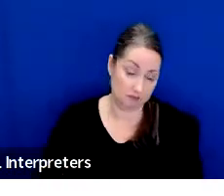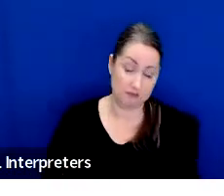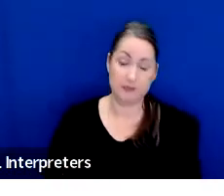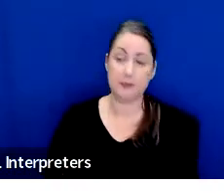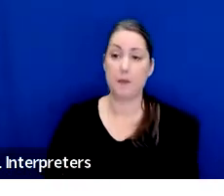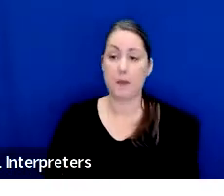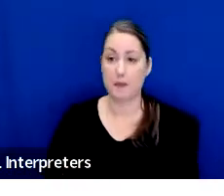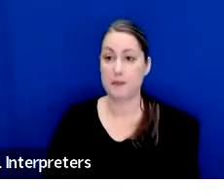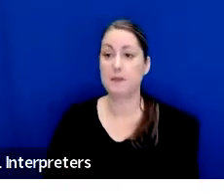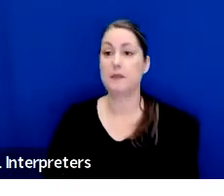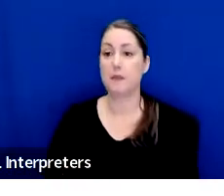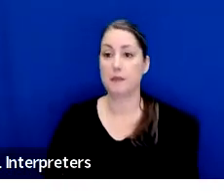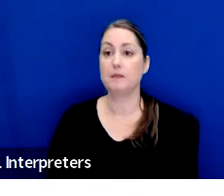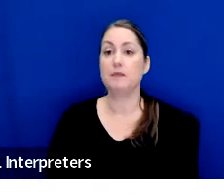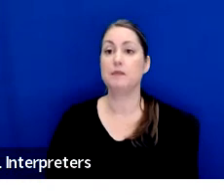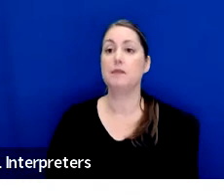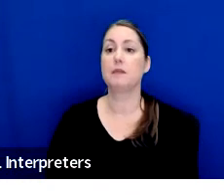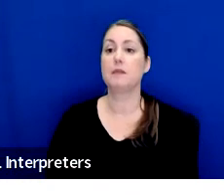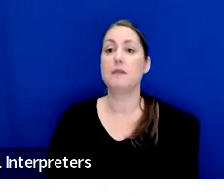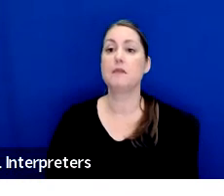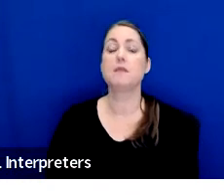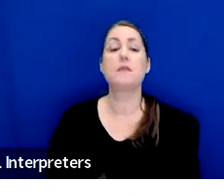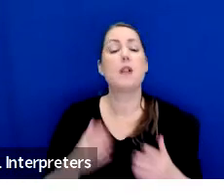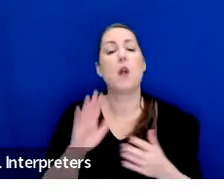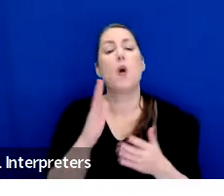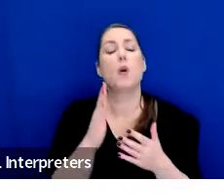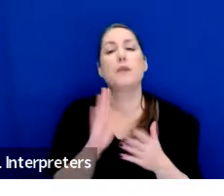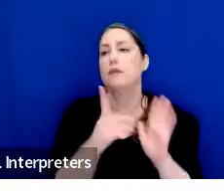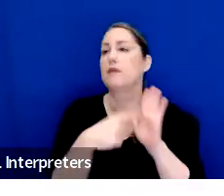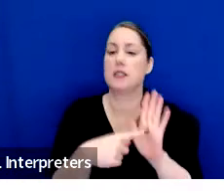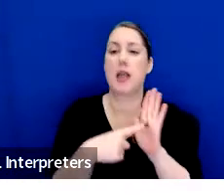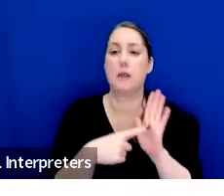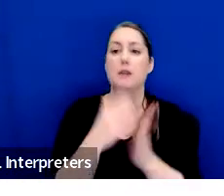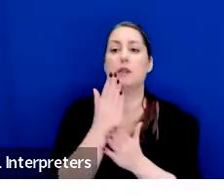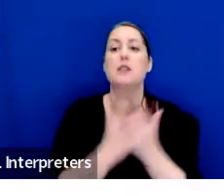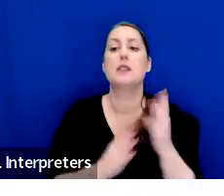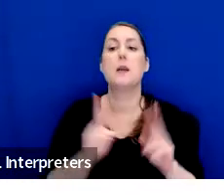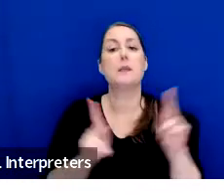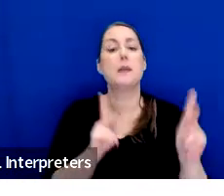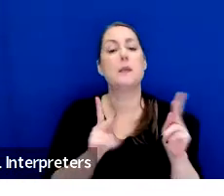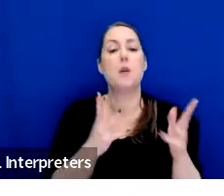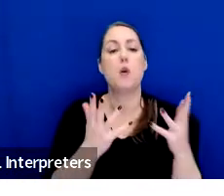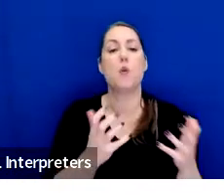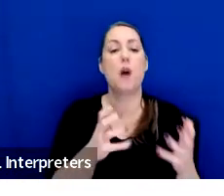some people like their modules to be very small chunks